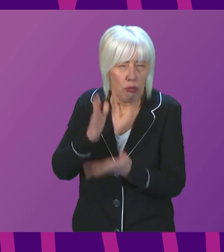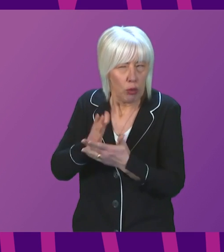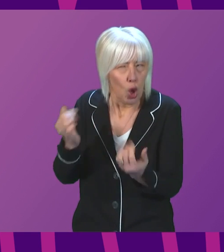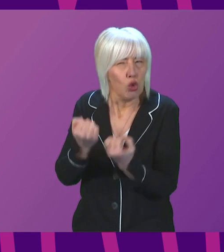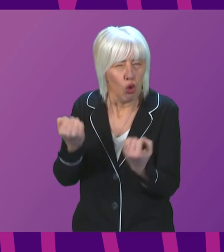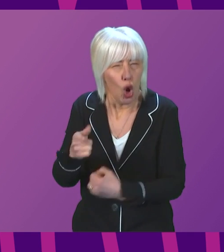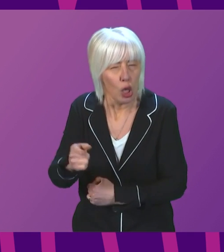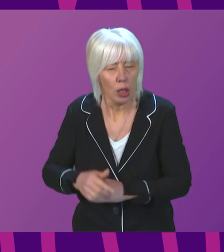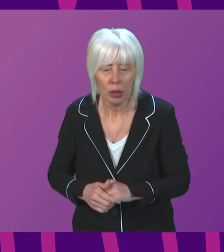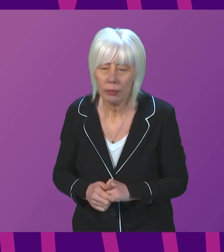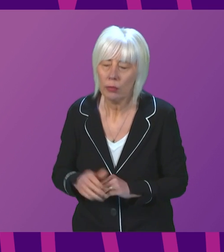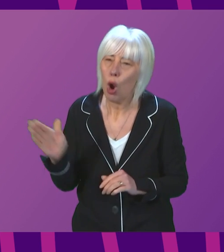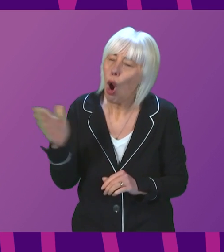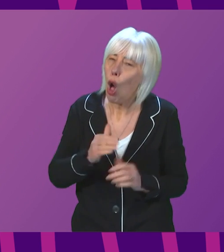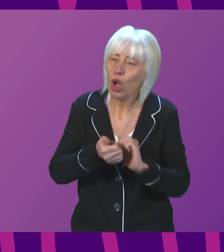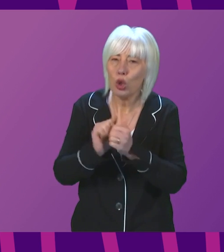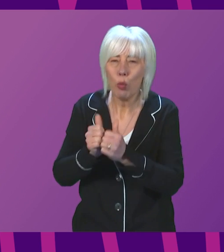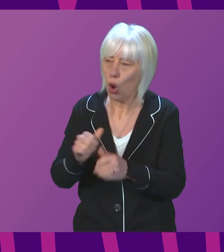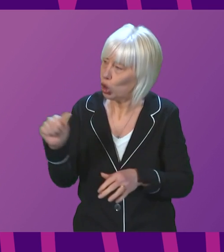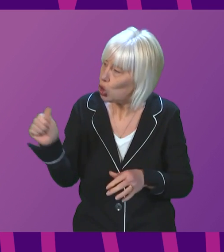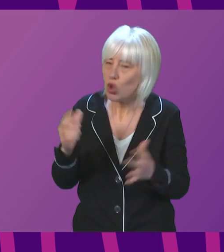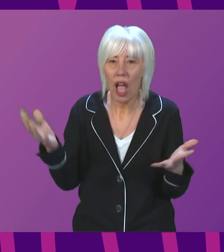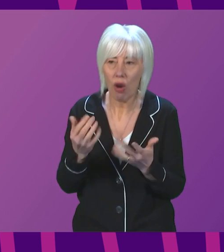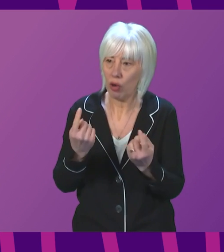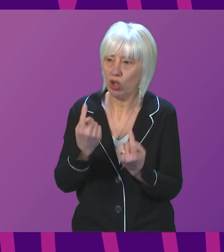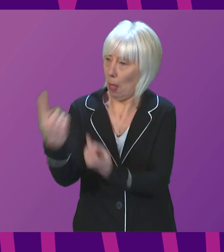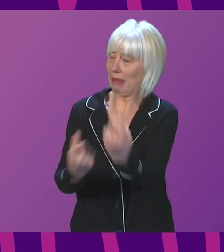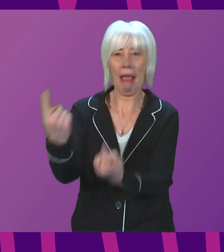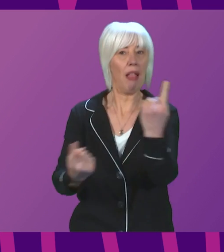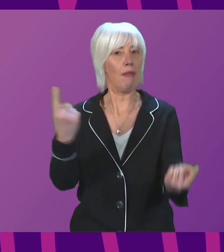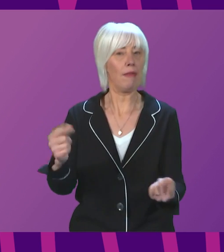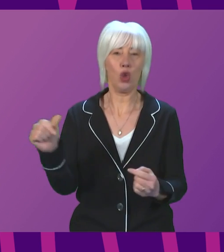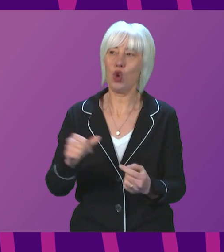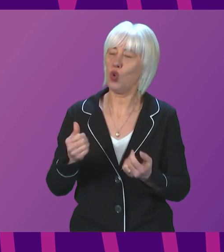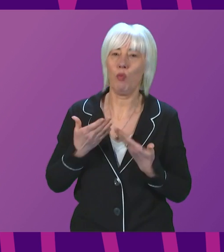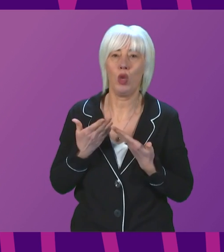All sportspeople should be encouraged to be themselves and to be open about themselves